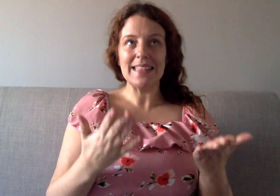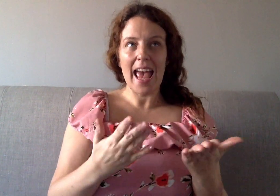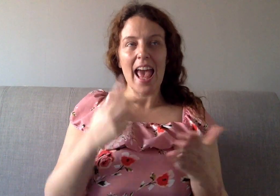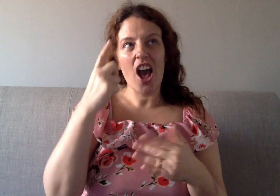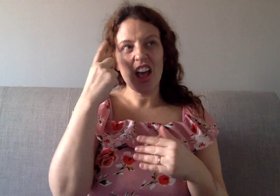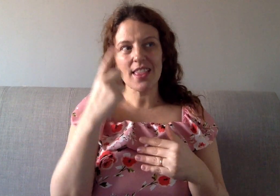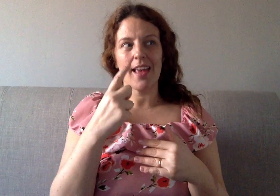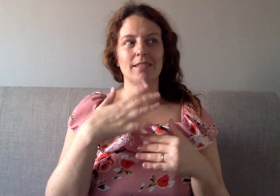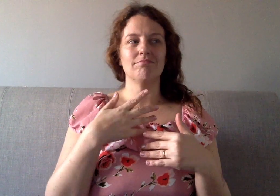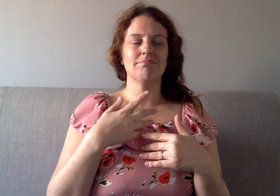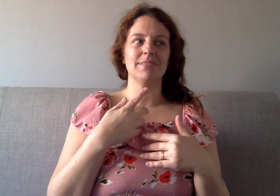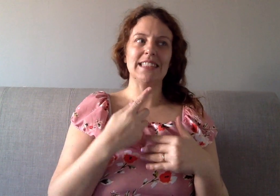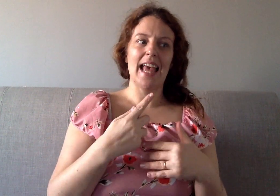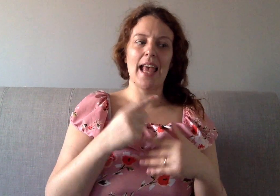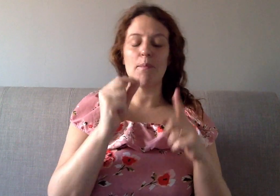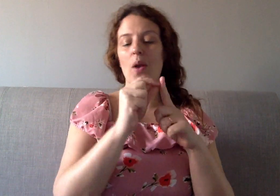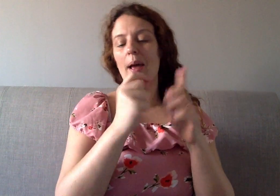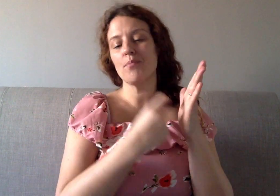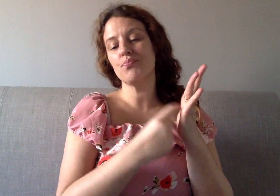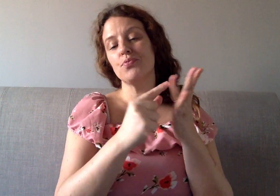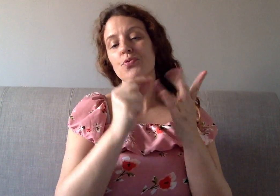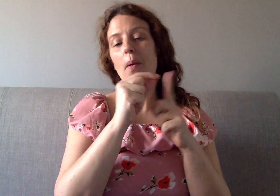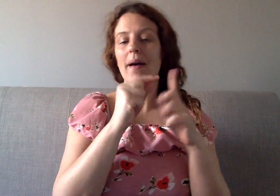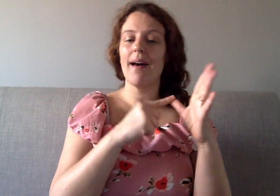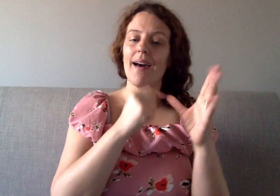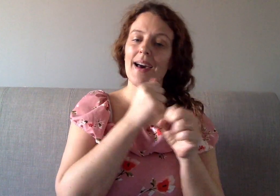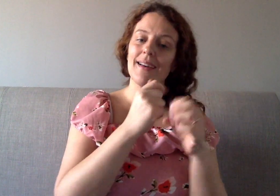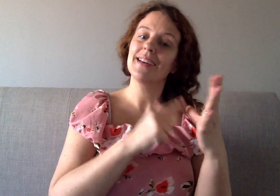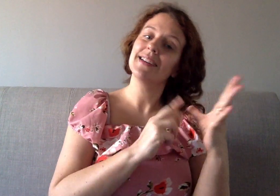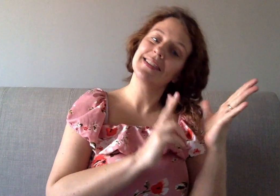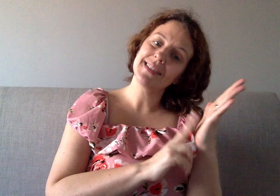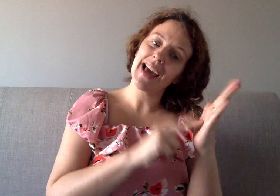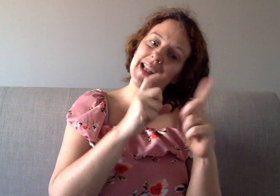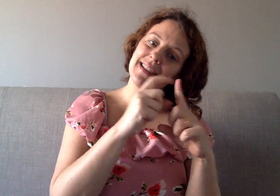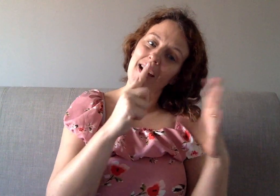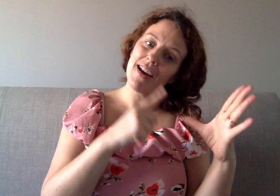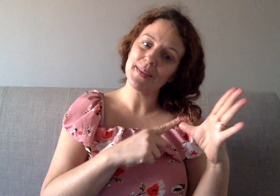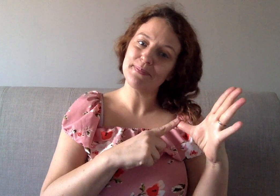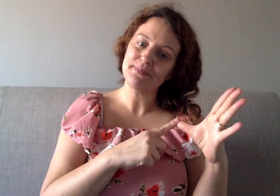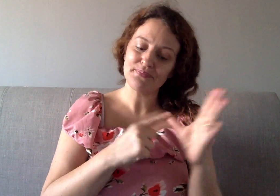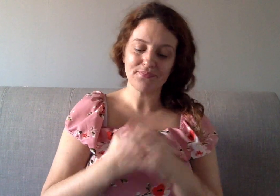I think today you would say it's propaganda.